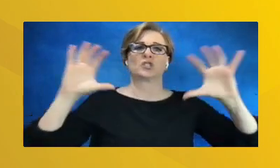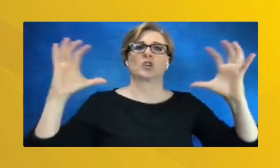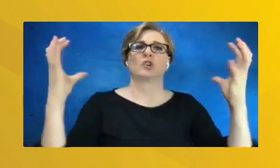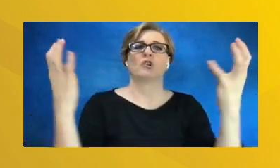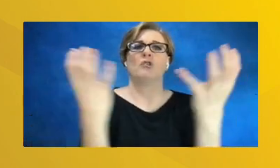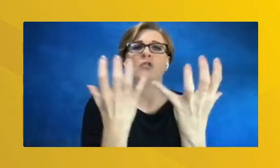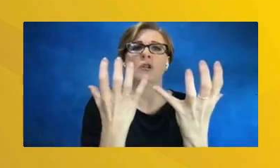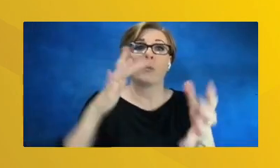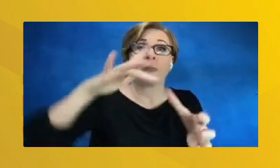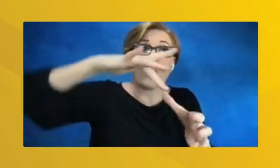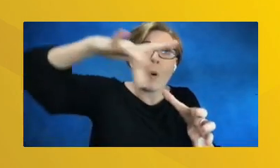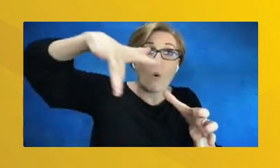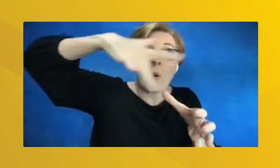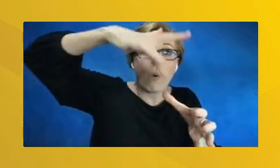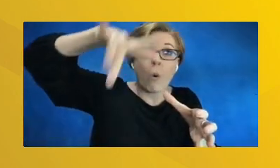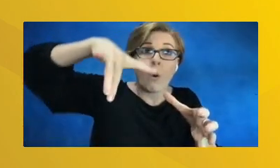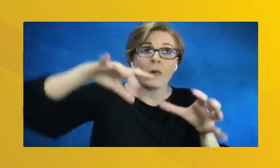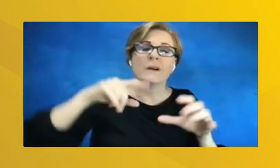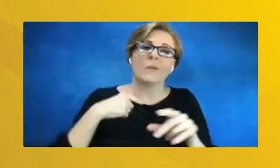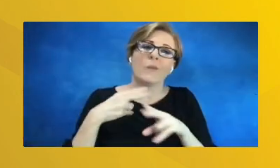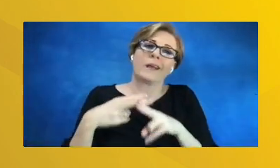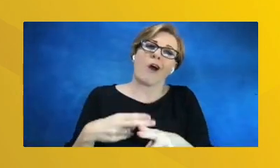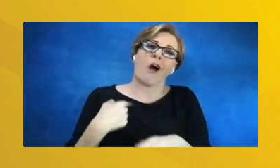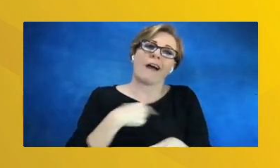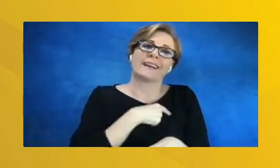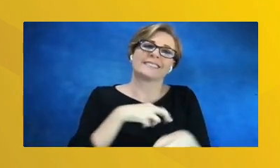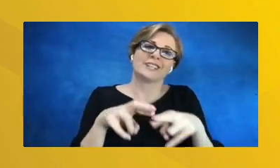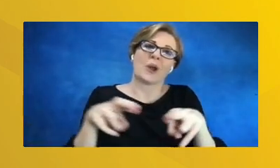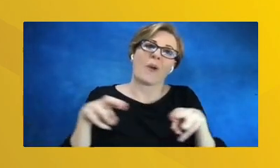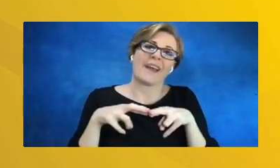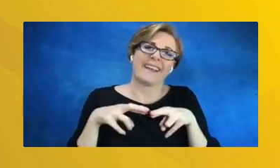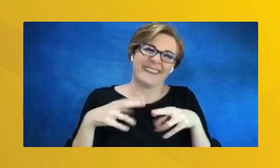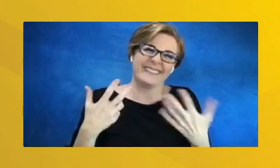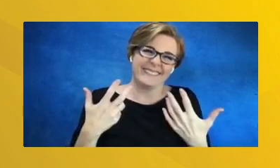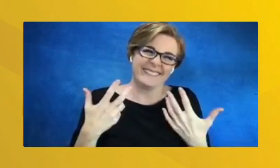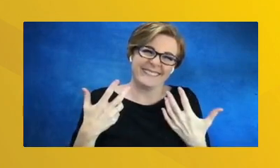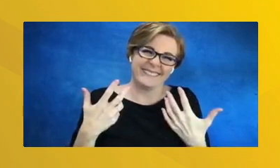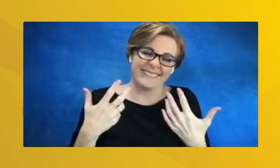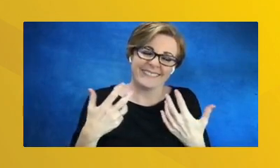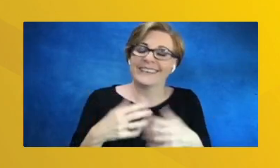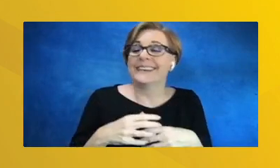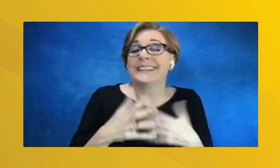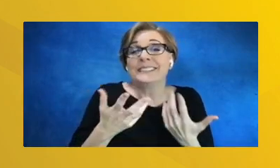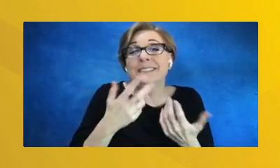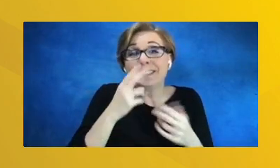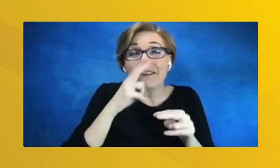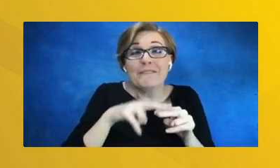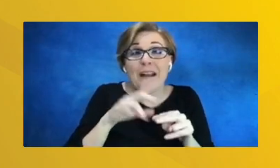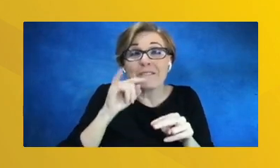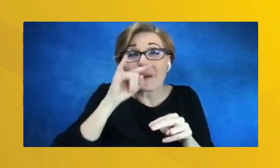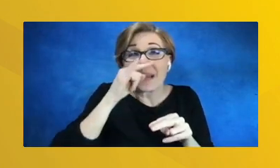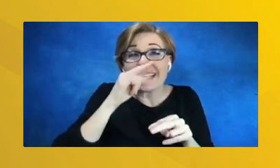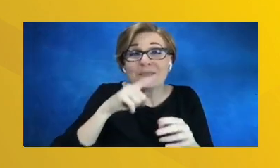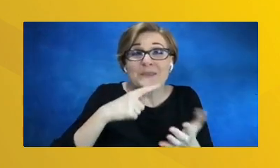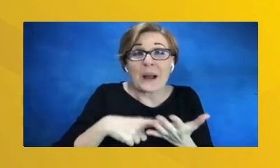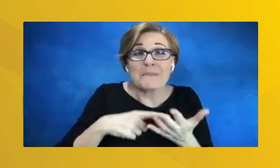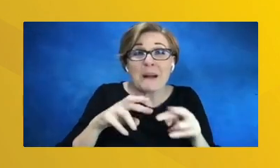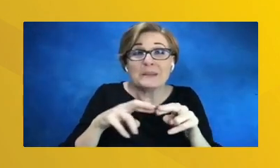So we affectionately call ourselves a donut, which is very fun for kids, like to think about putting sprinkles on top.